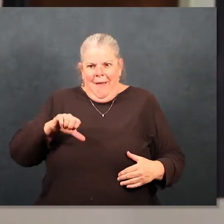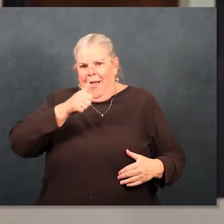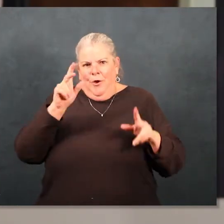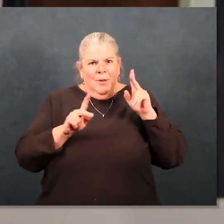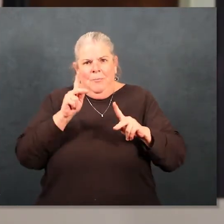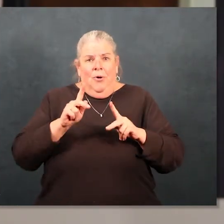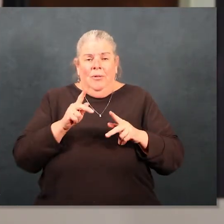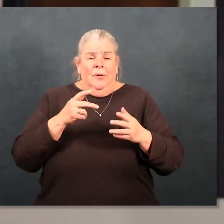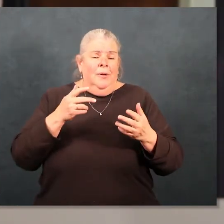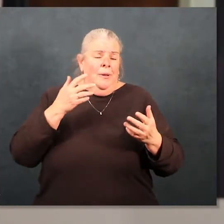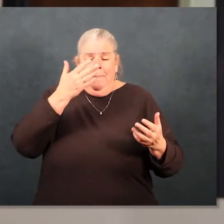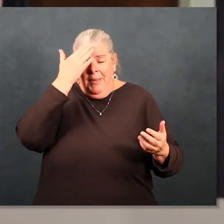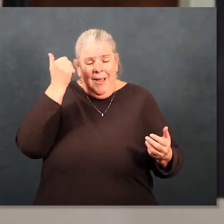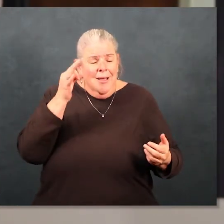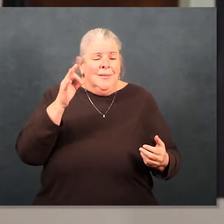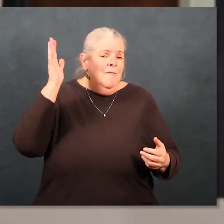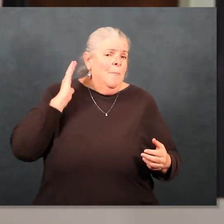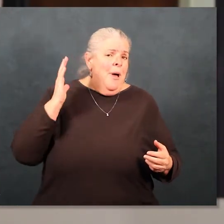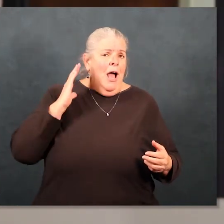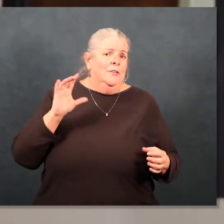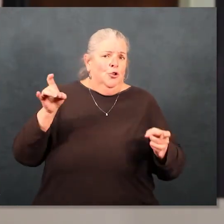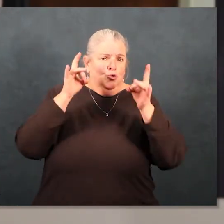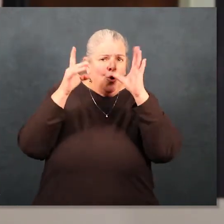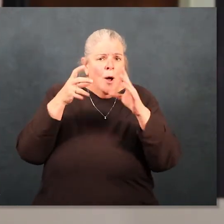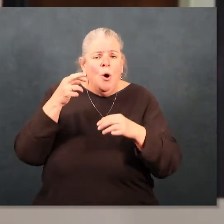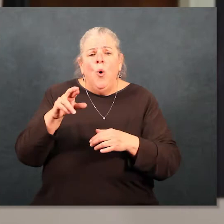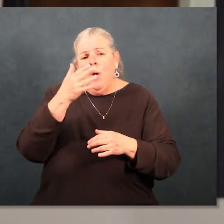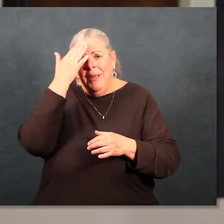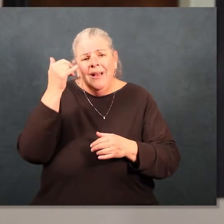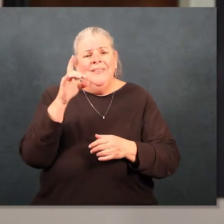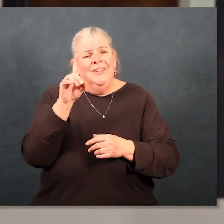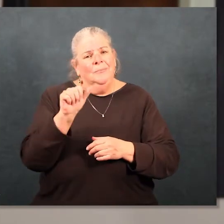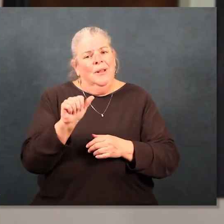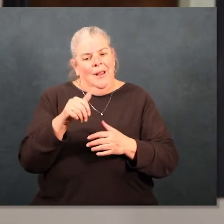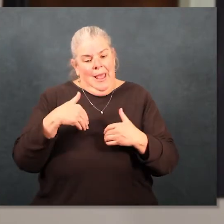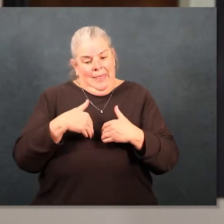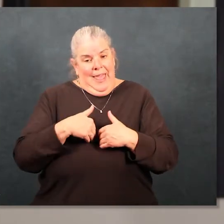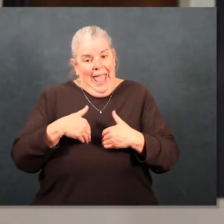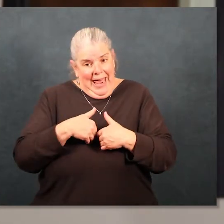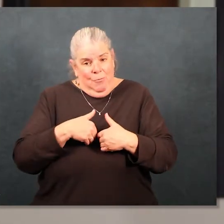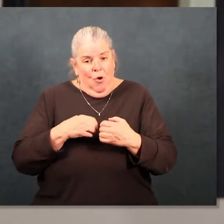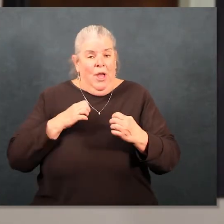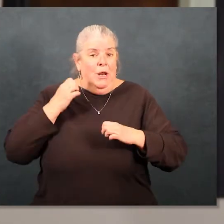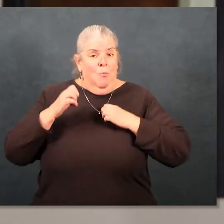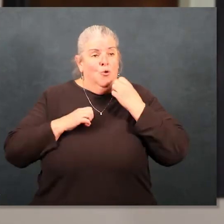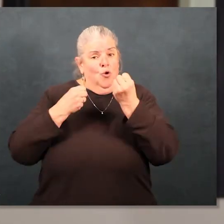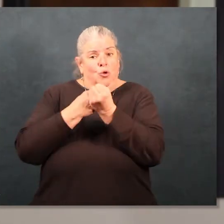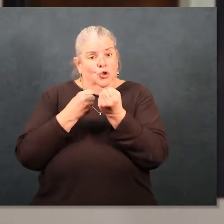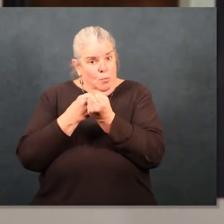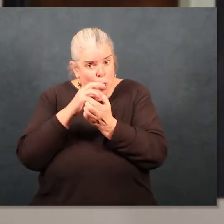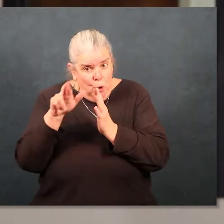or because of a disability. The animal in an emotional support role can actually